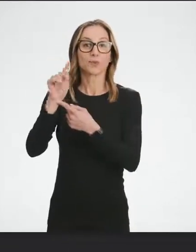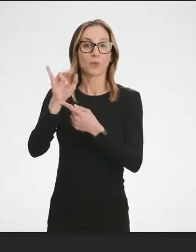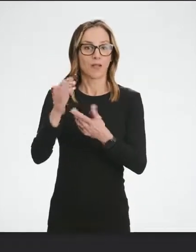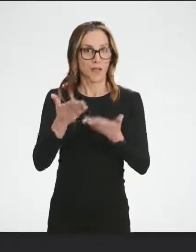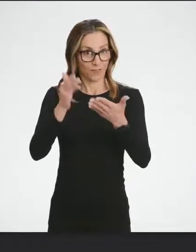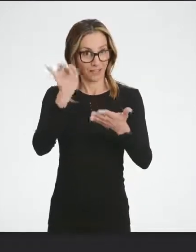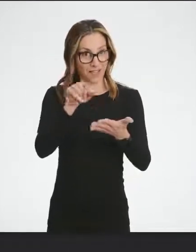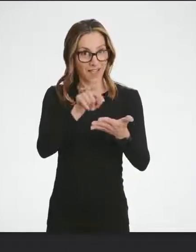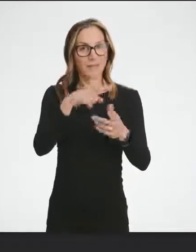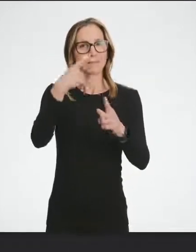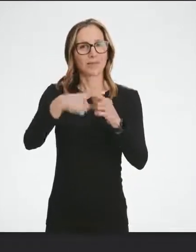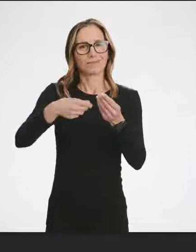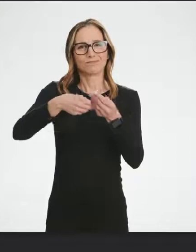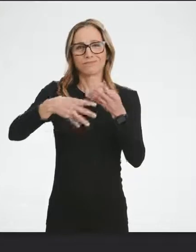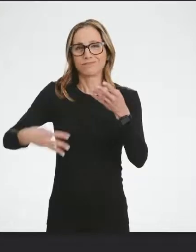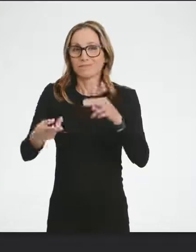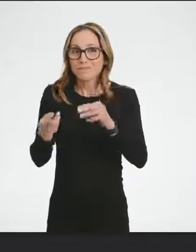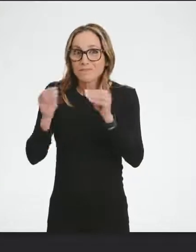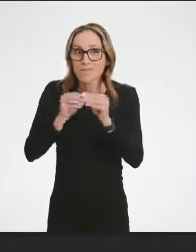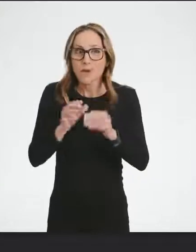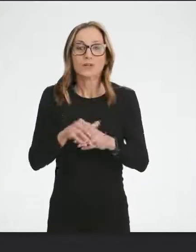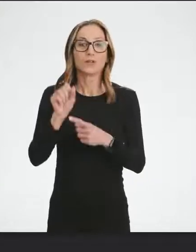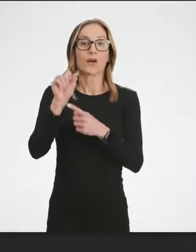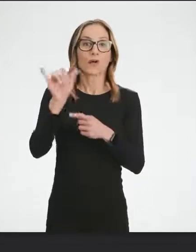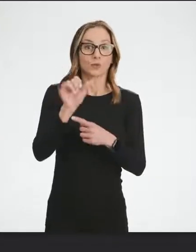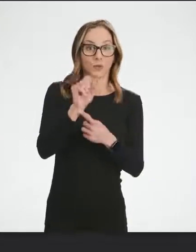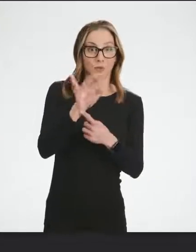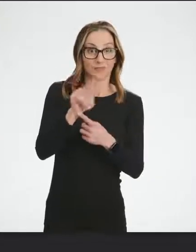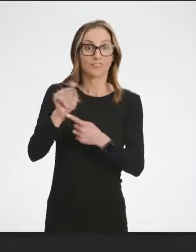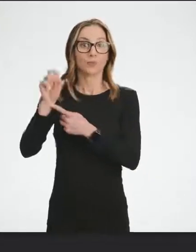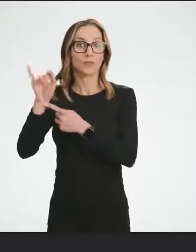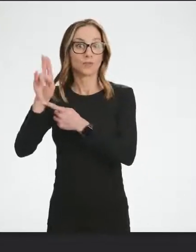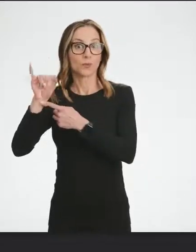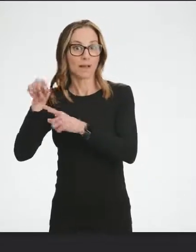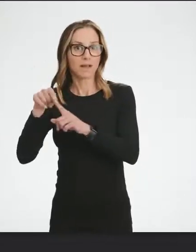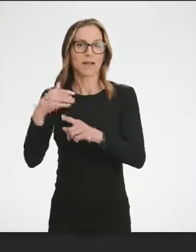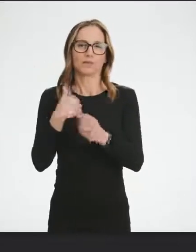Like Swift, Swift UI is designed with strong opinions about the best way to build apps.